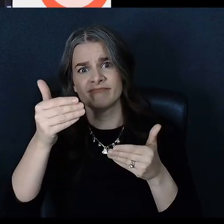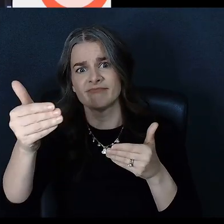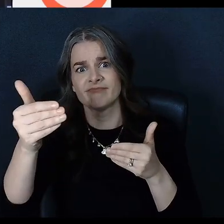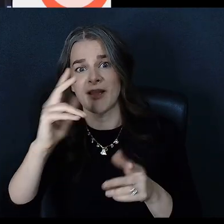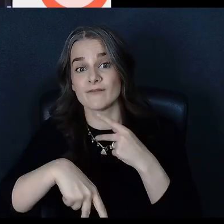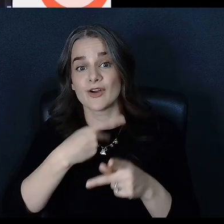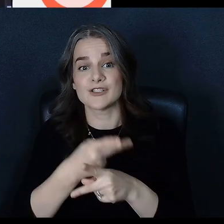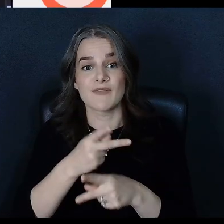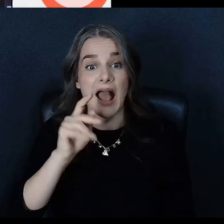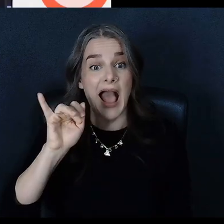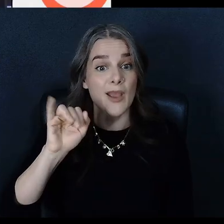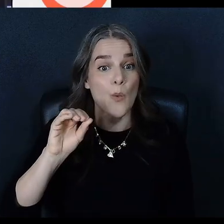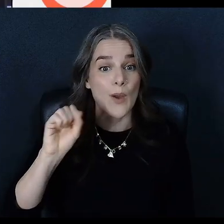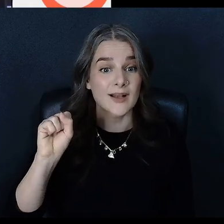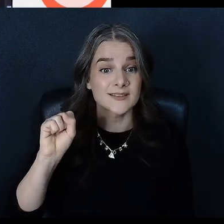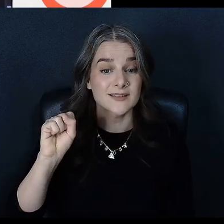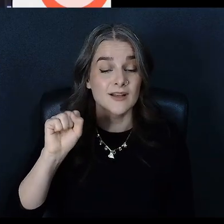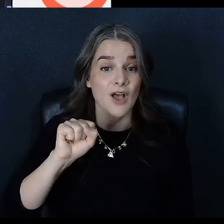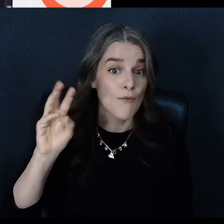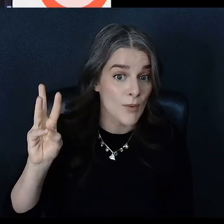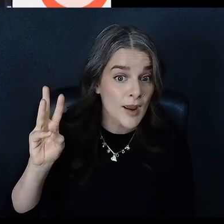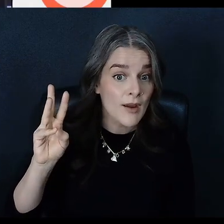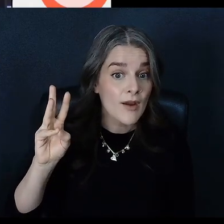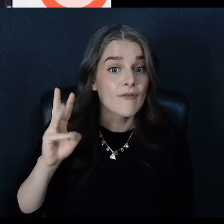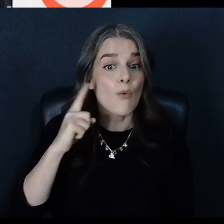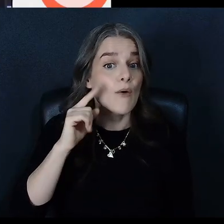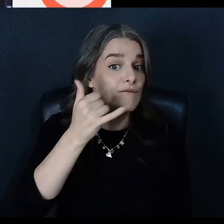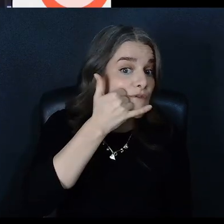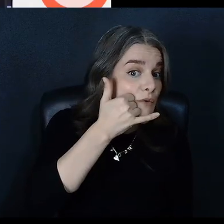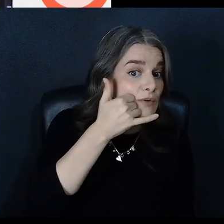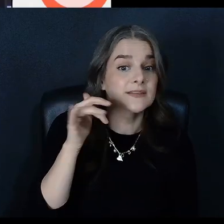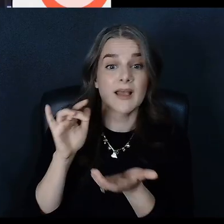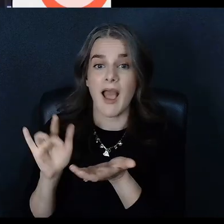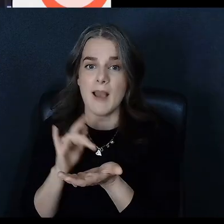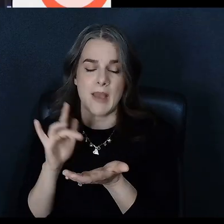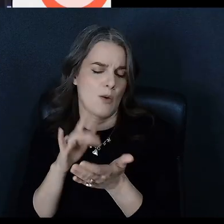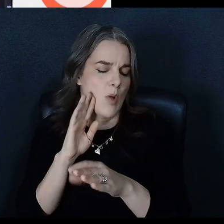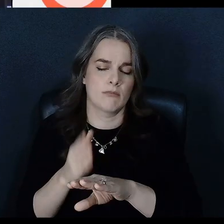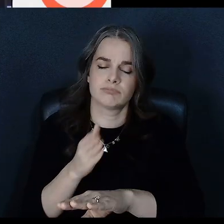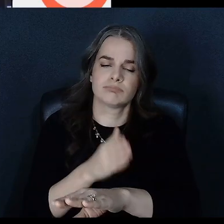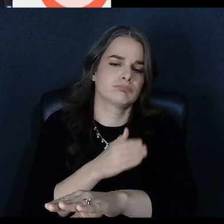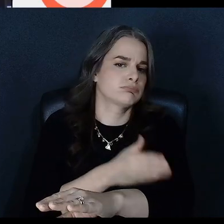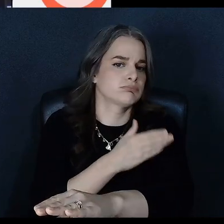in our phones and iPads, it will get even better. It makes for a really nice option for people.